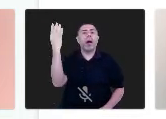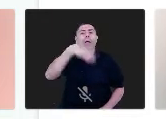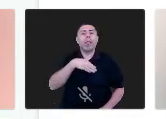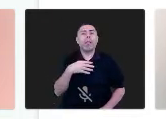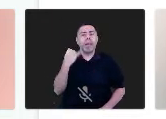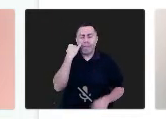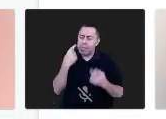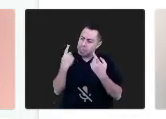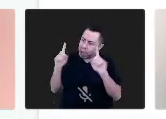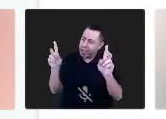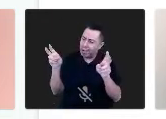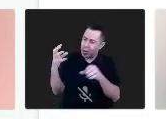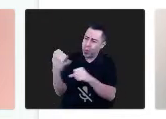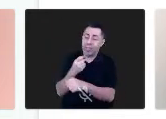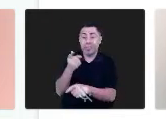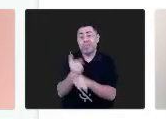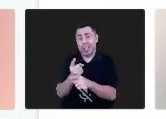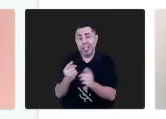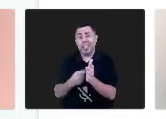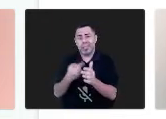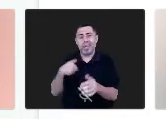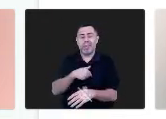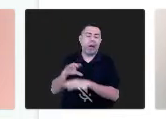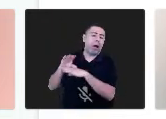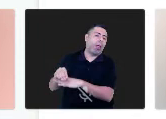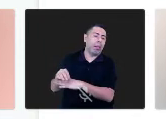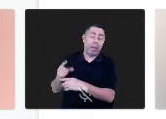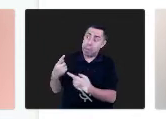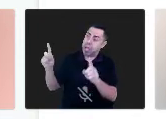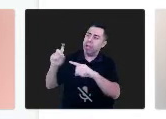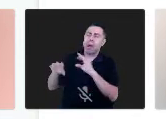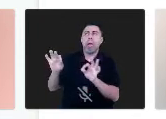um one thing you can do is ask your co-workers ask your bosses what did i do great on what did